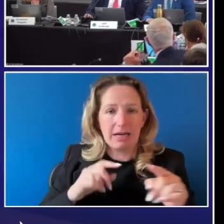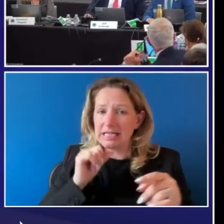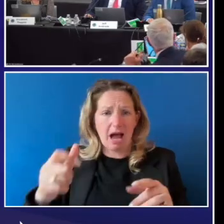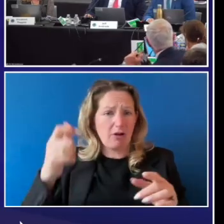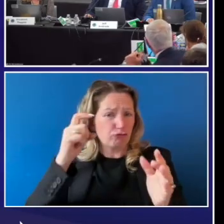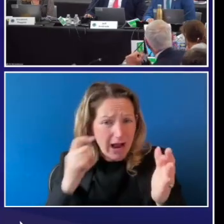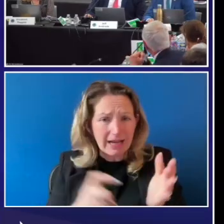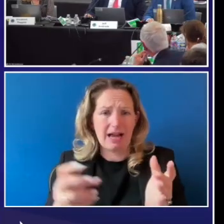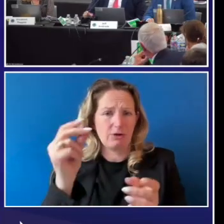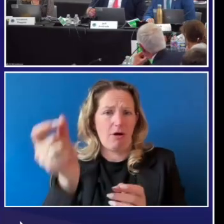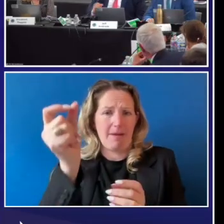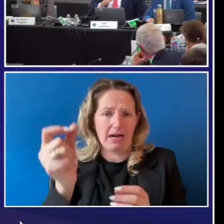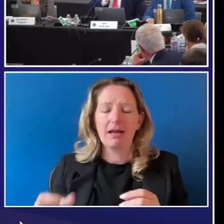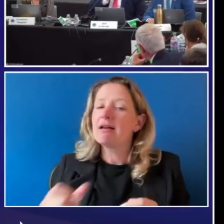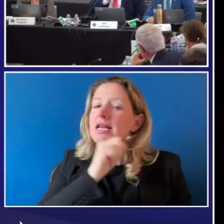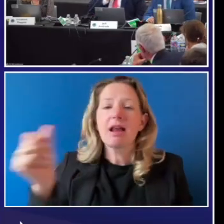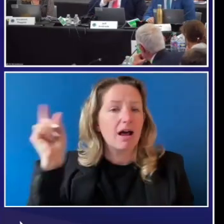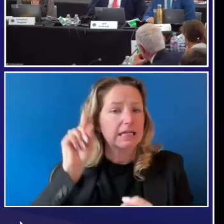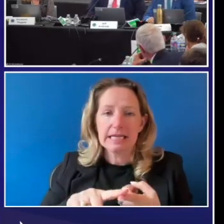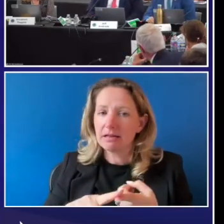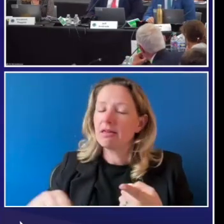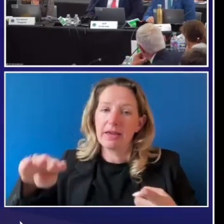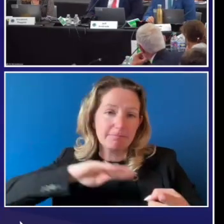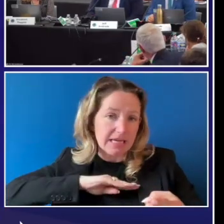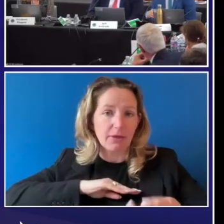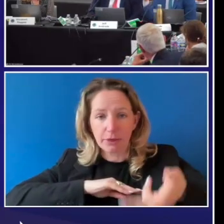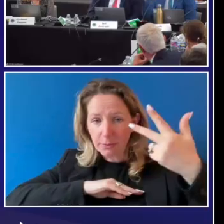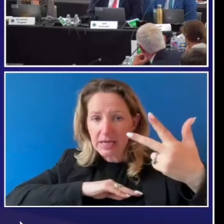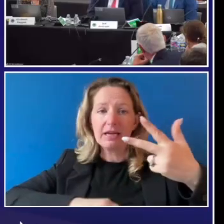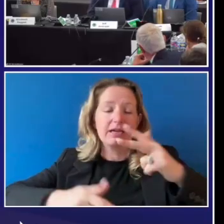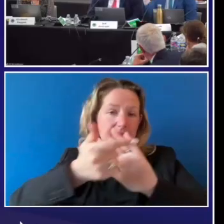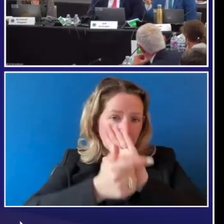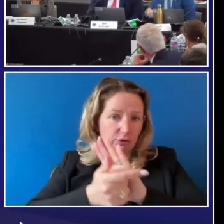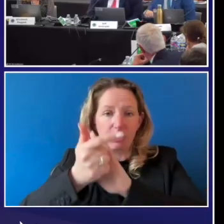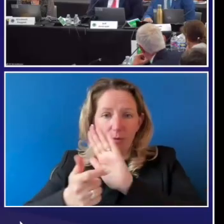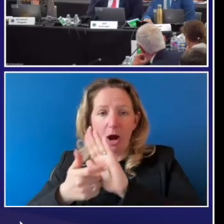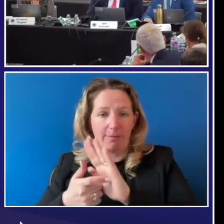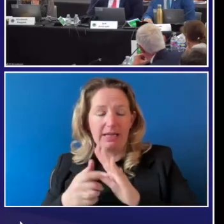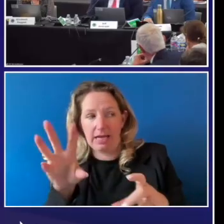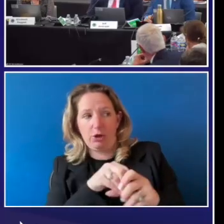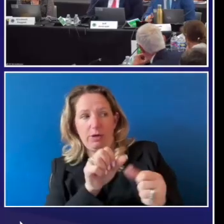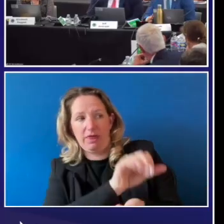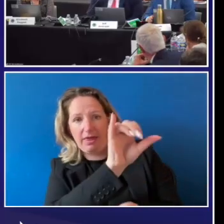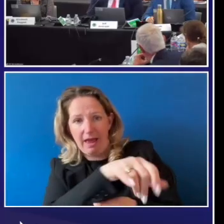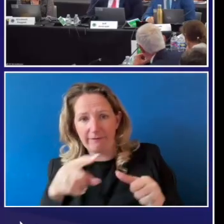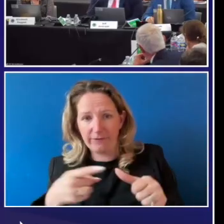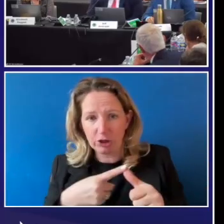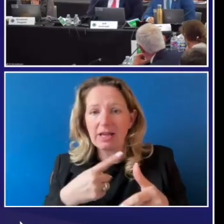It won't be until they, you know, meet the 3 statutory requirements, which are, again, included within that and their implementation and regulation.